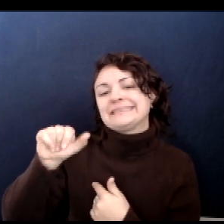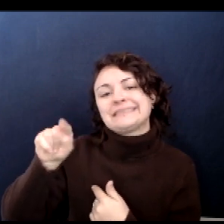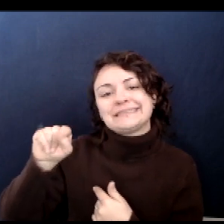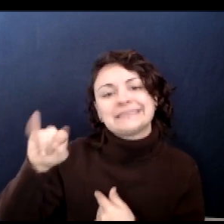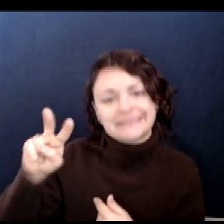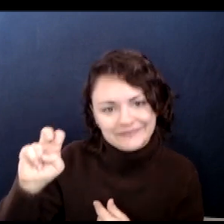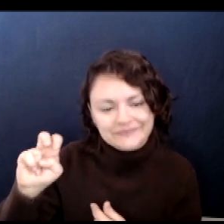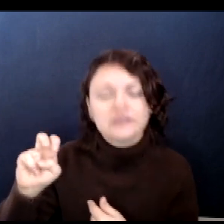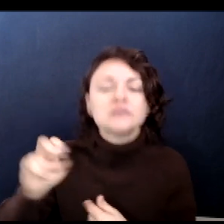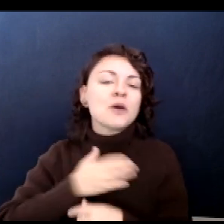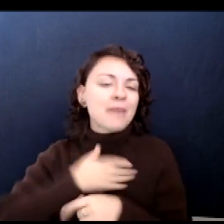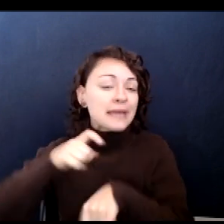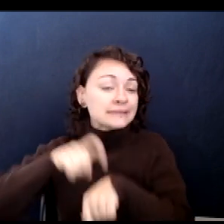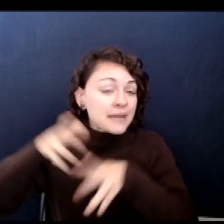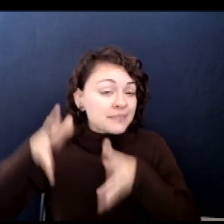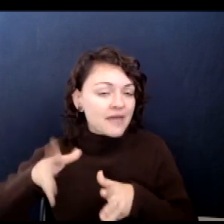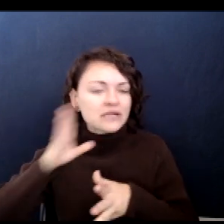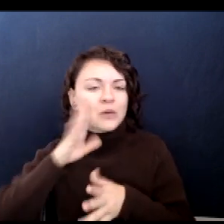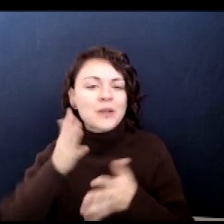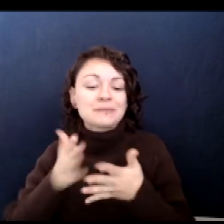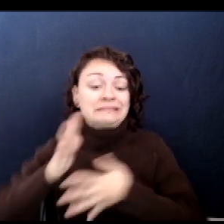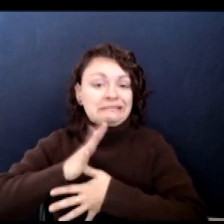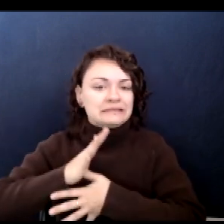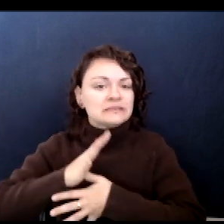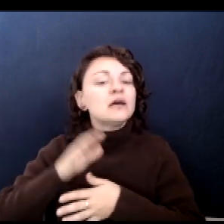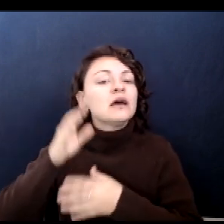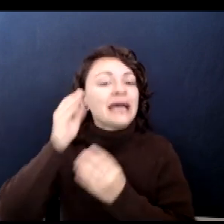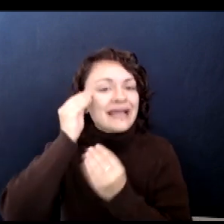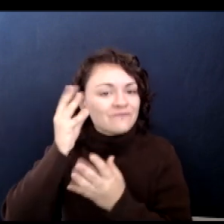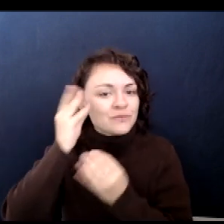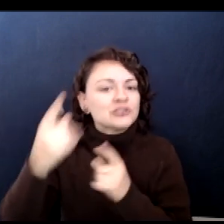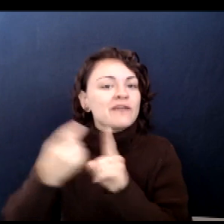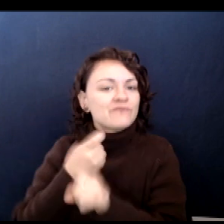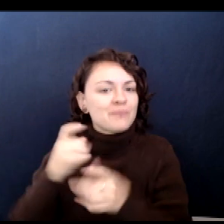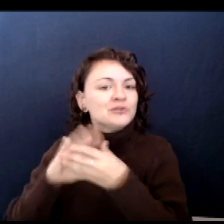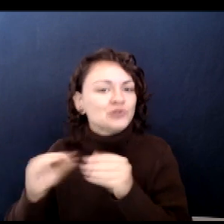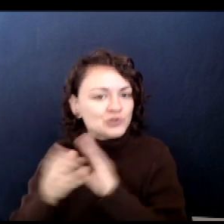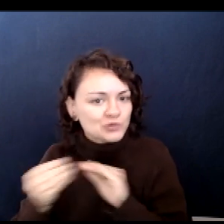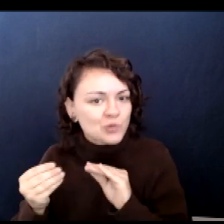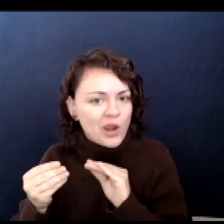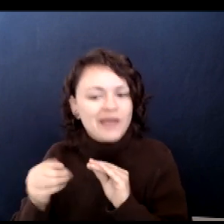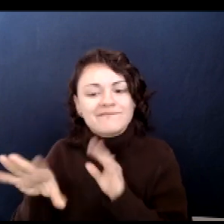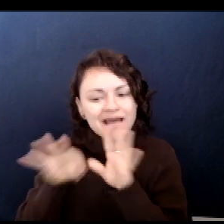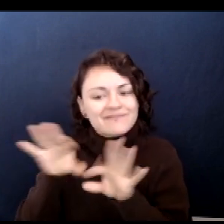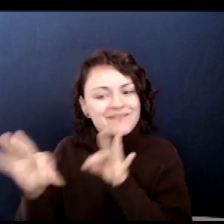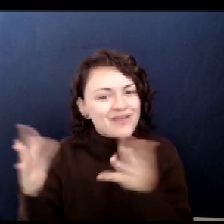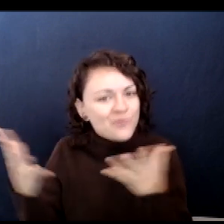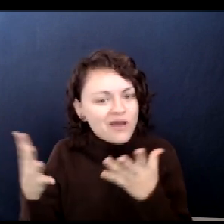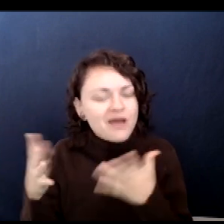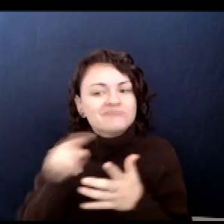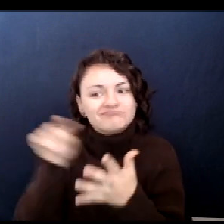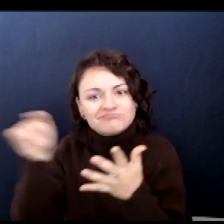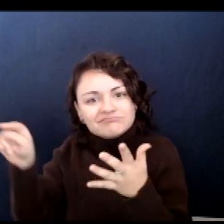I'll prioritize the results from the qualitative findings. Really, as we heard from Kiana's presentation earlier,